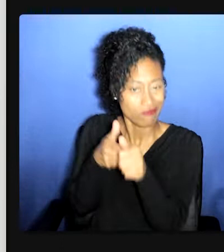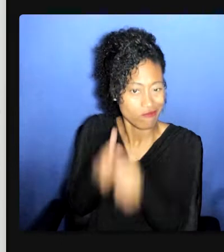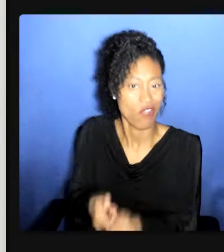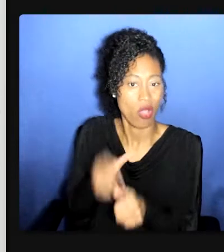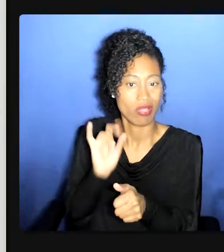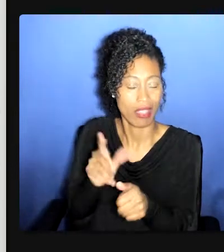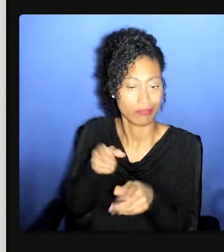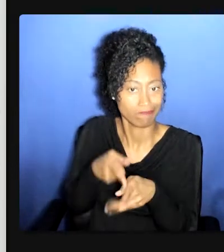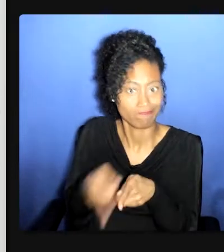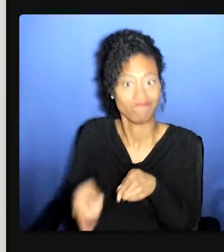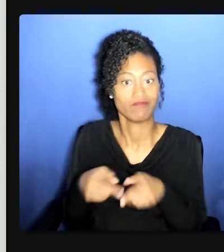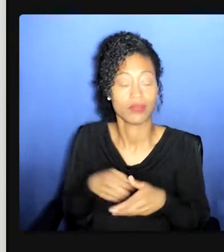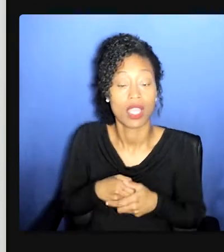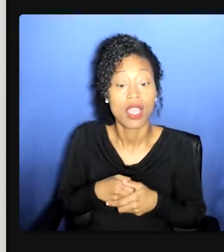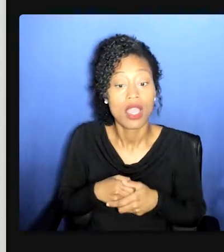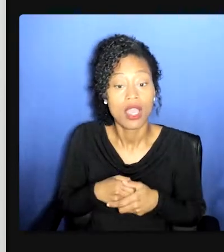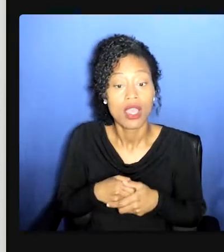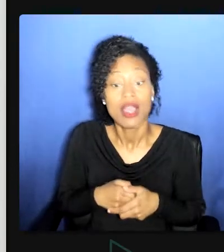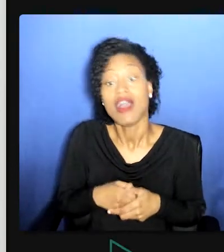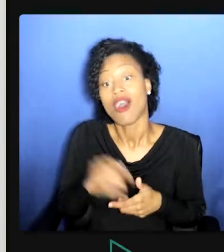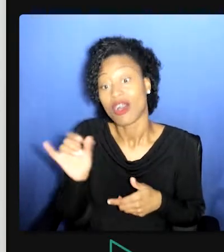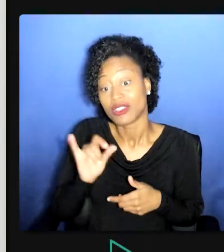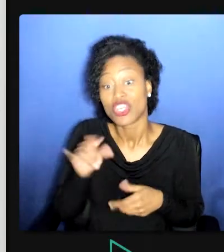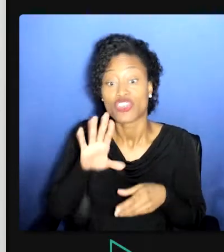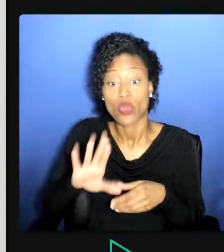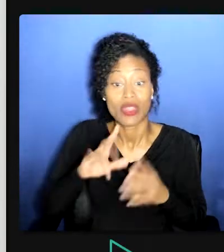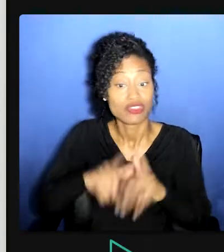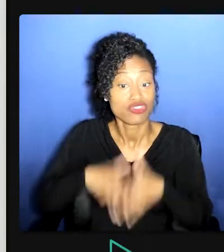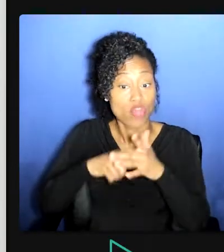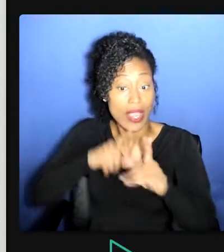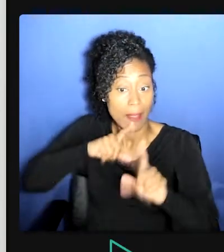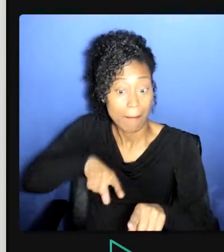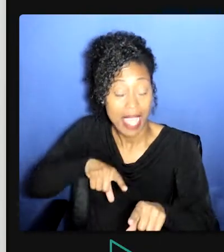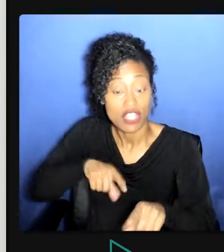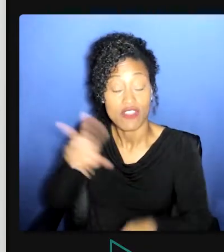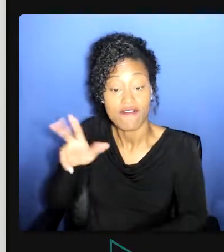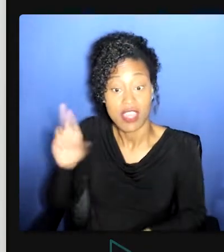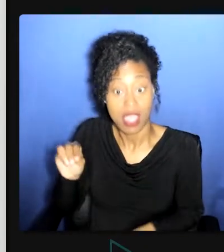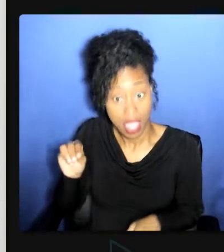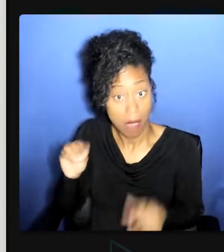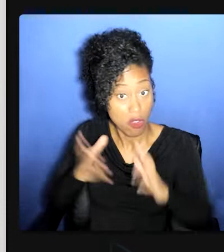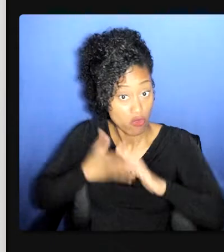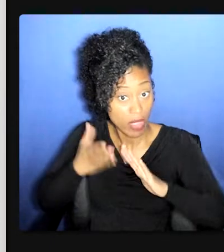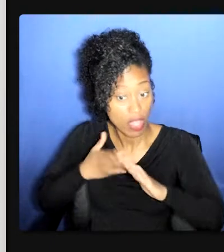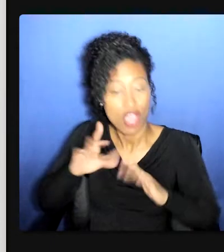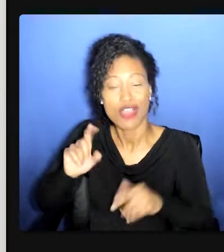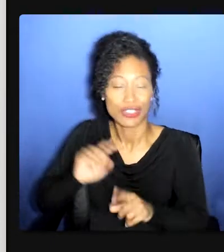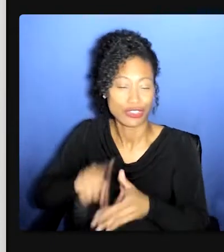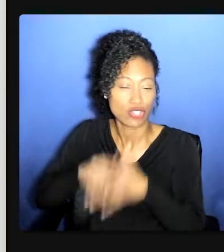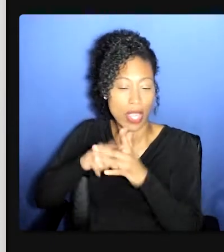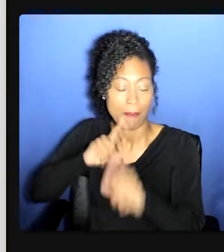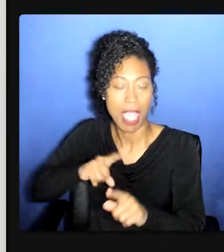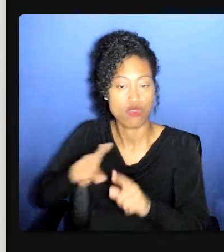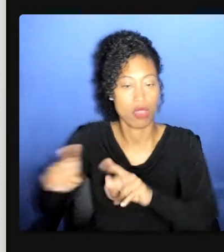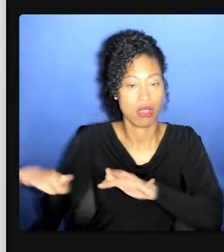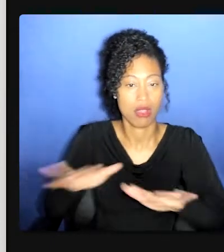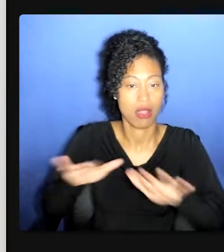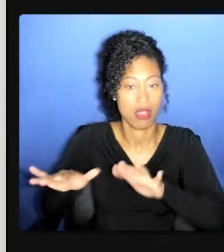You'll also need to add in your start command. Once your VMs are up the start command will run your servers.